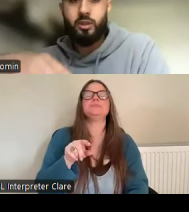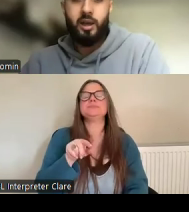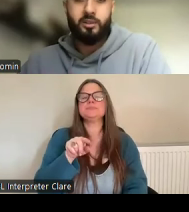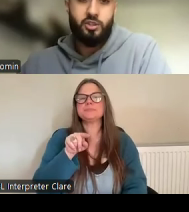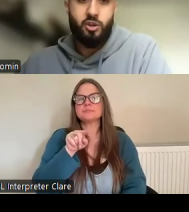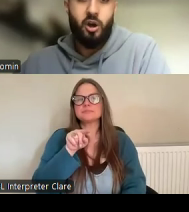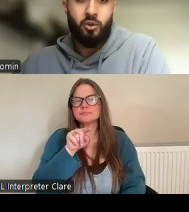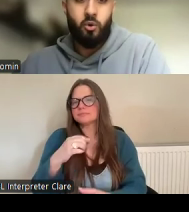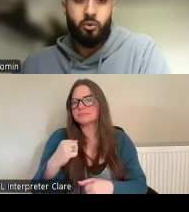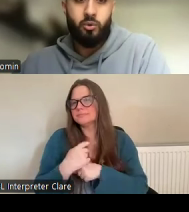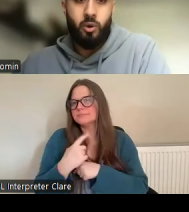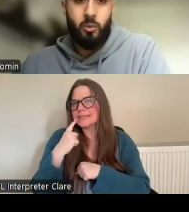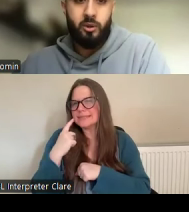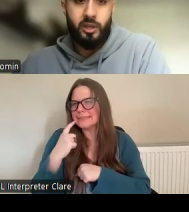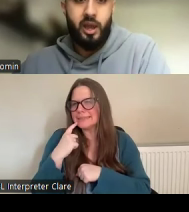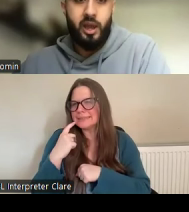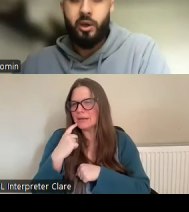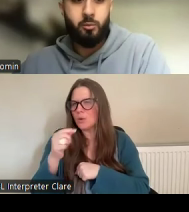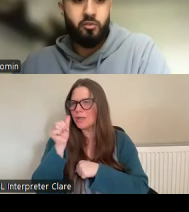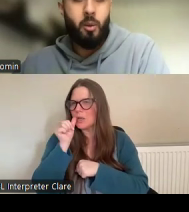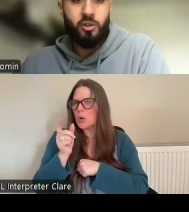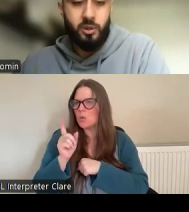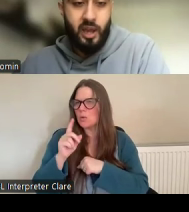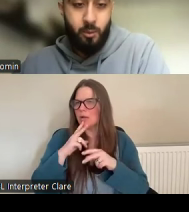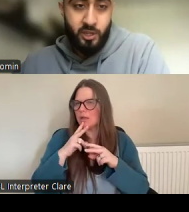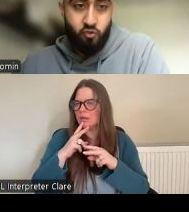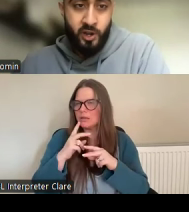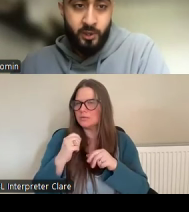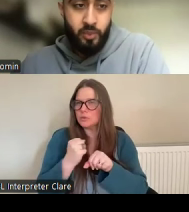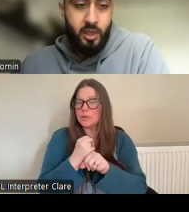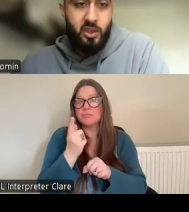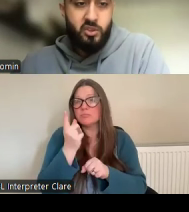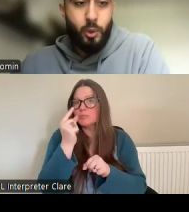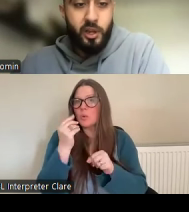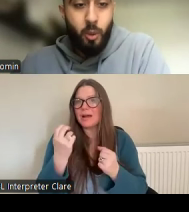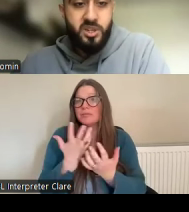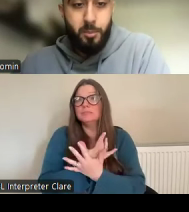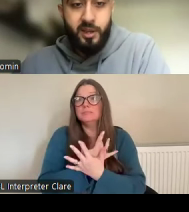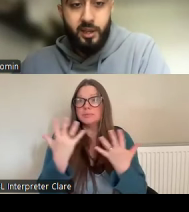at the start, know what we're looking at when we've got multiple campaigns running. When it comes to bidding,